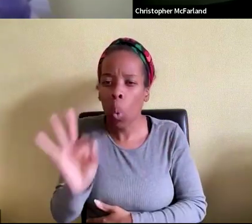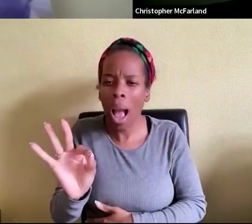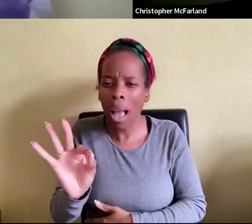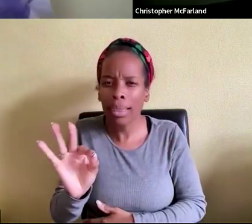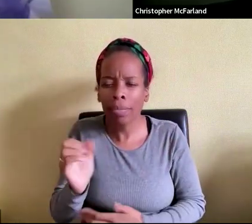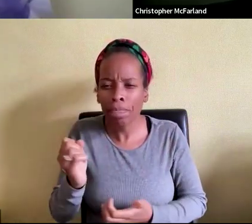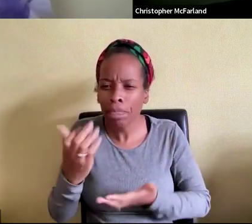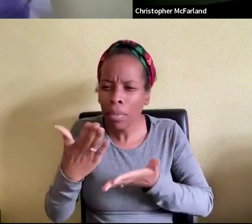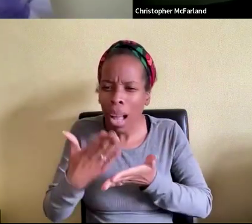there's narrowed scope with that.